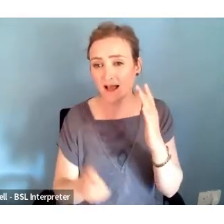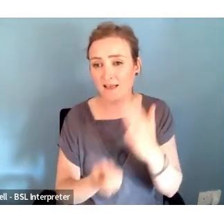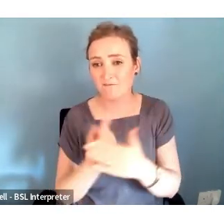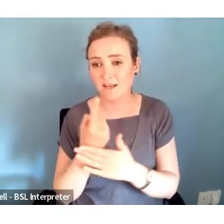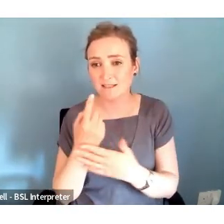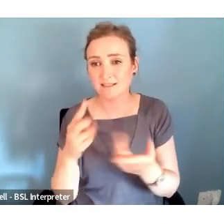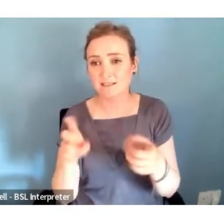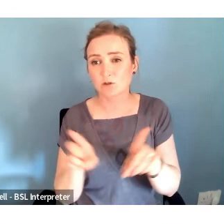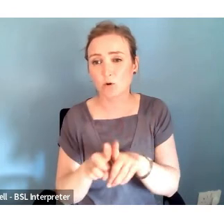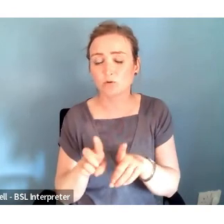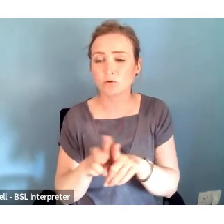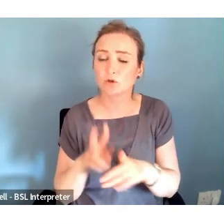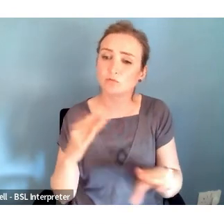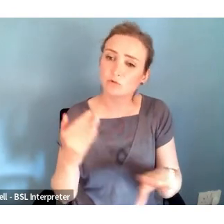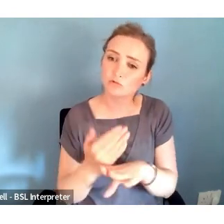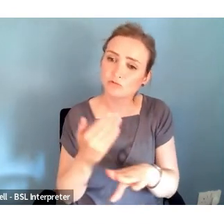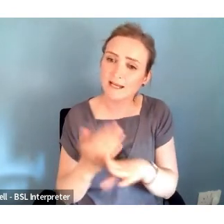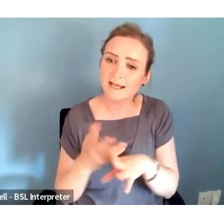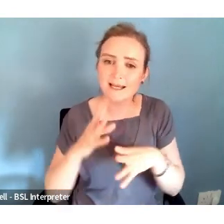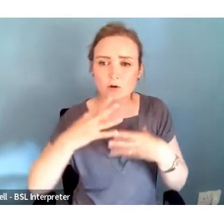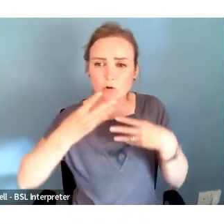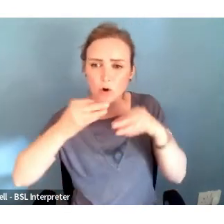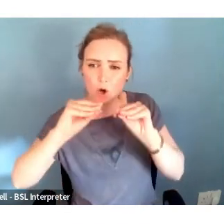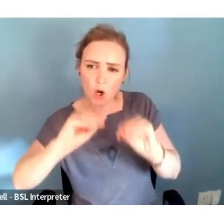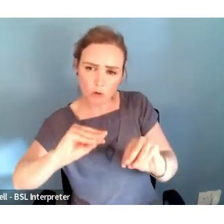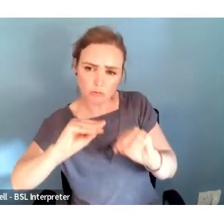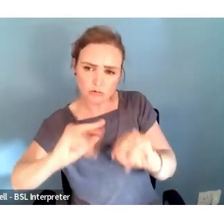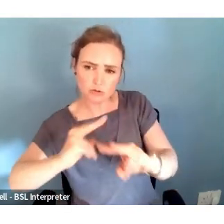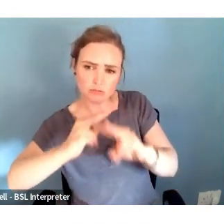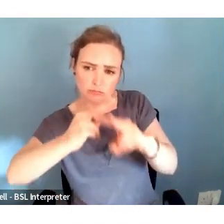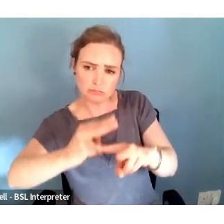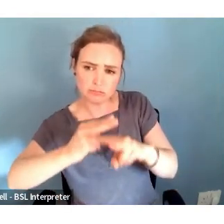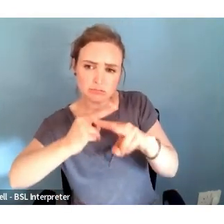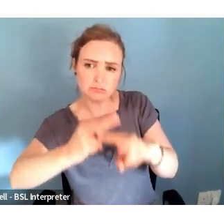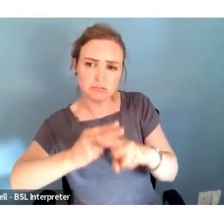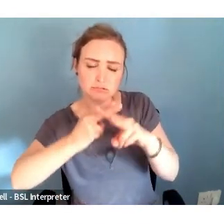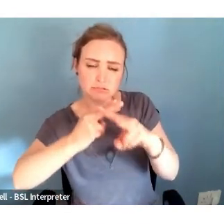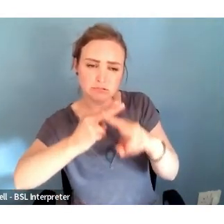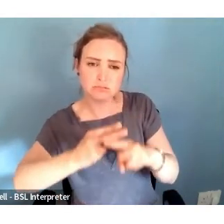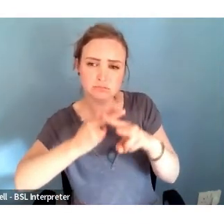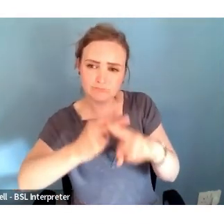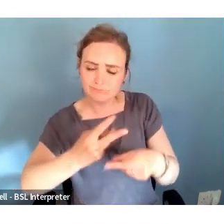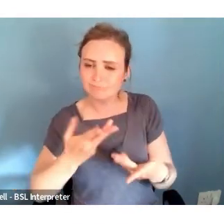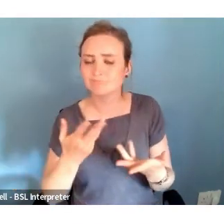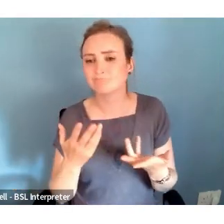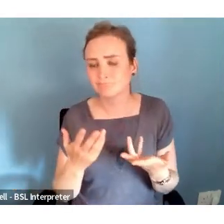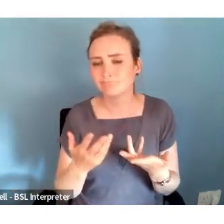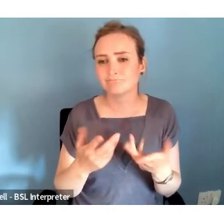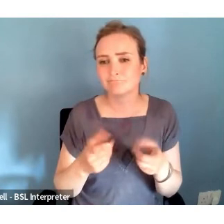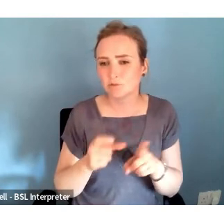coaches who will offer career coaching to disabled candidates who are looking for new or better work